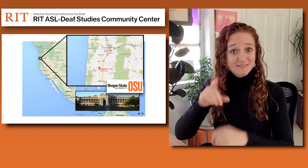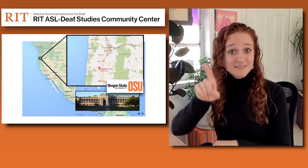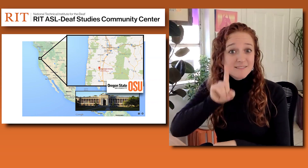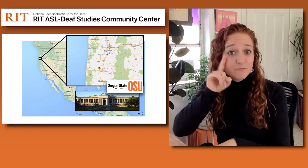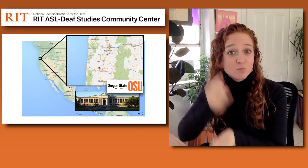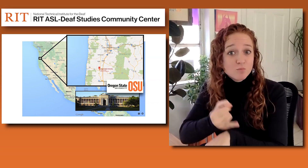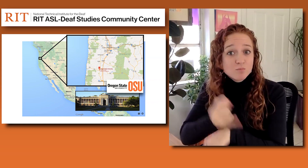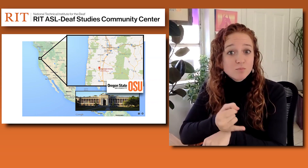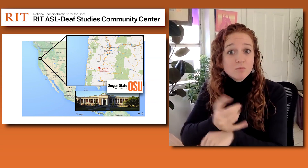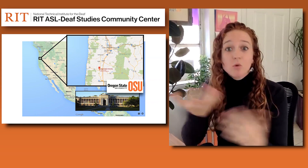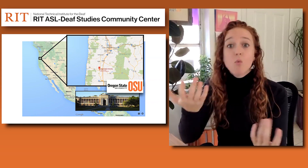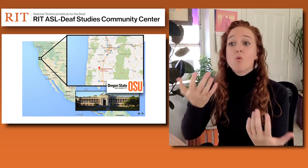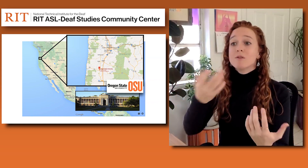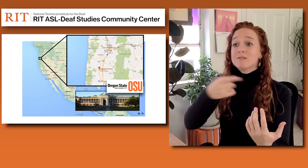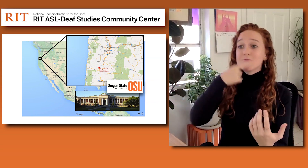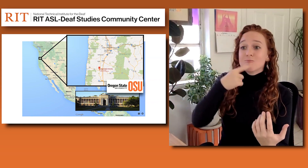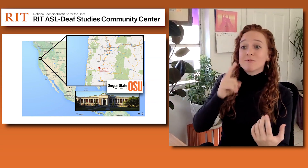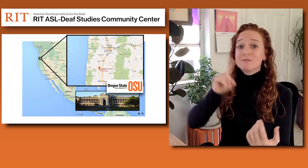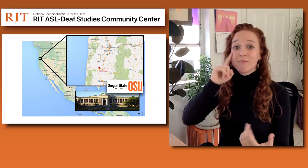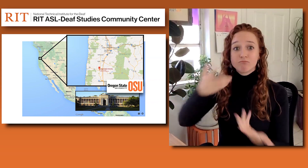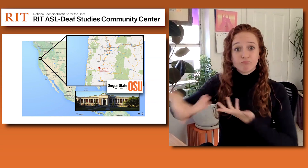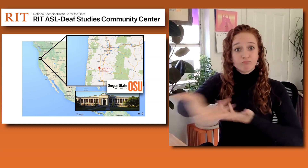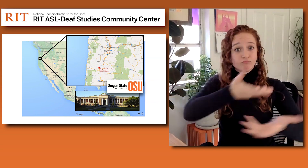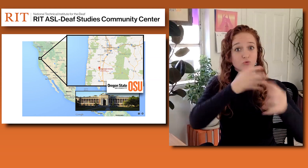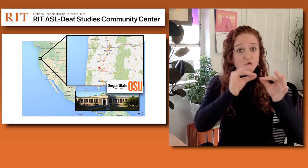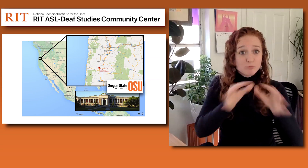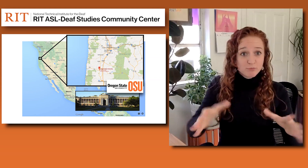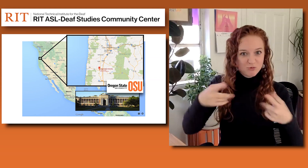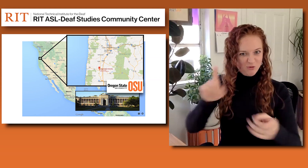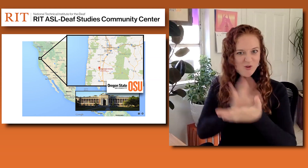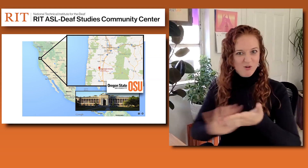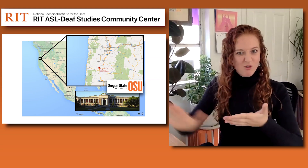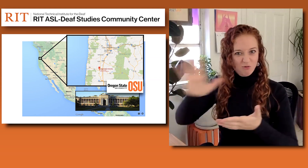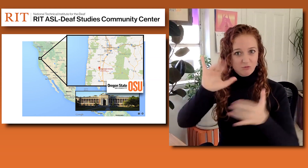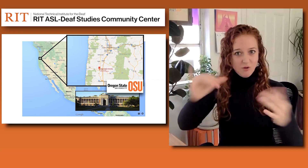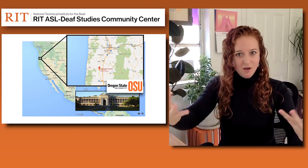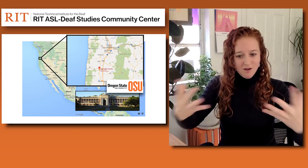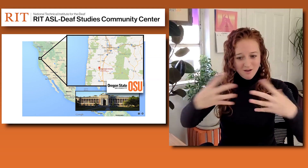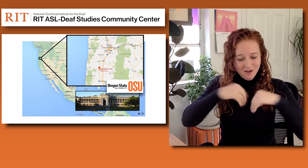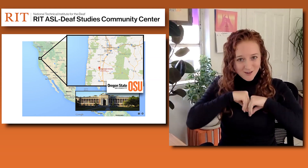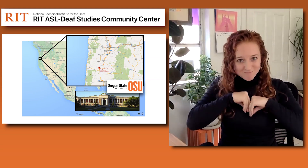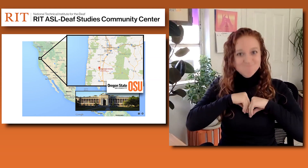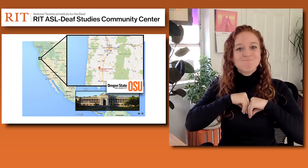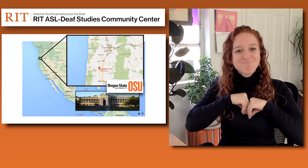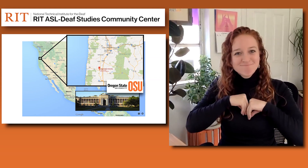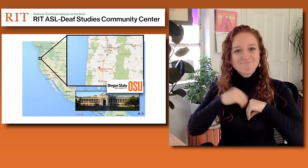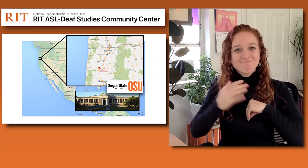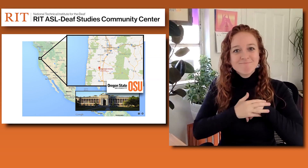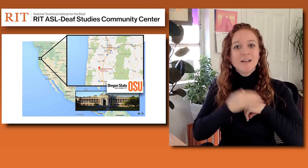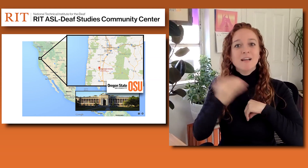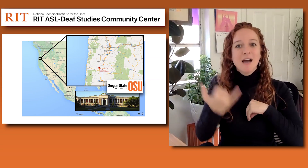for the deaf people, for the adults to watch, and I thought about the interpreters I had all through college.